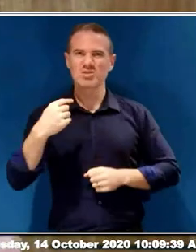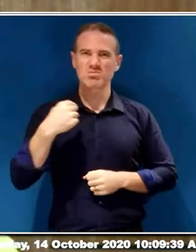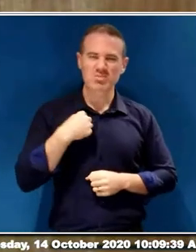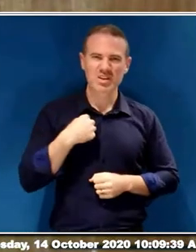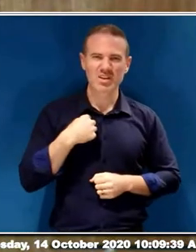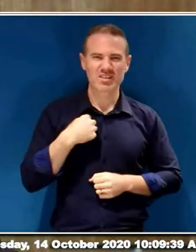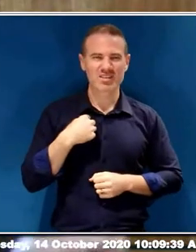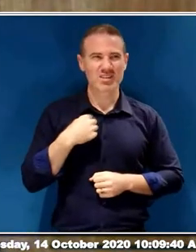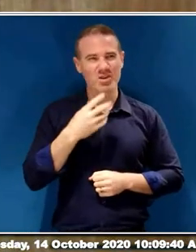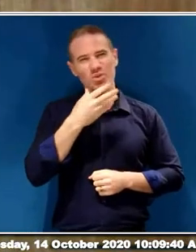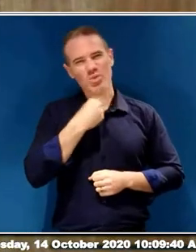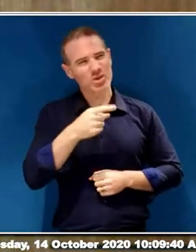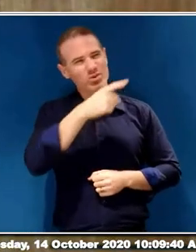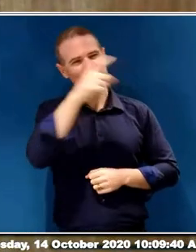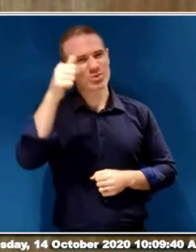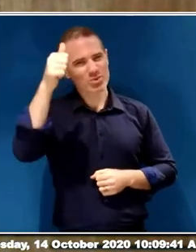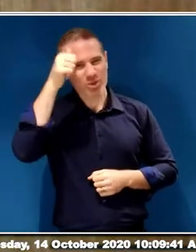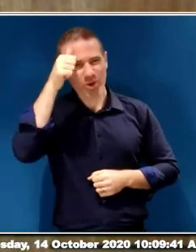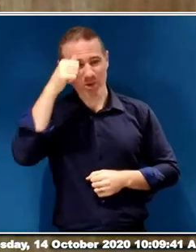just choosing to be naughty.